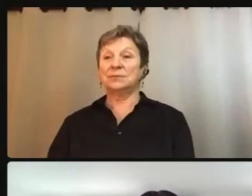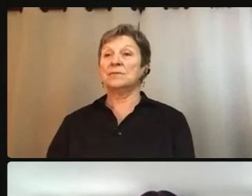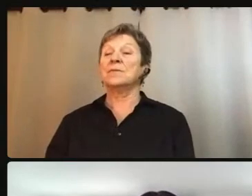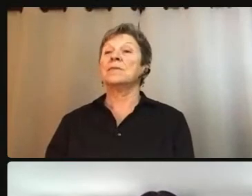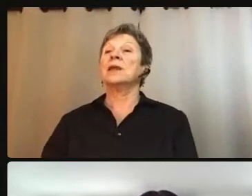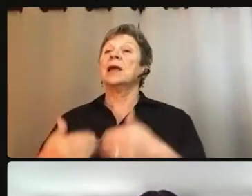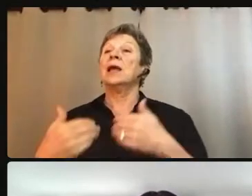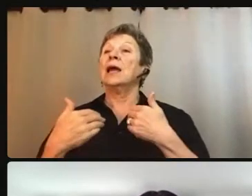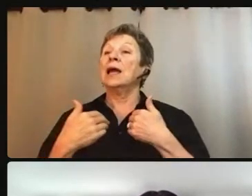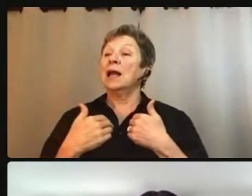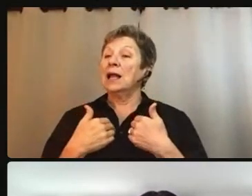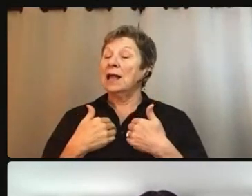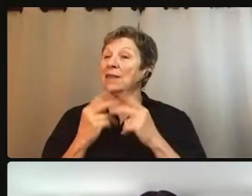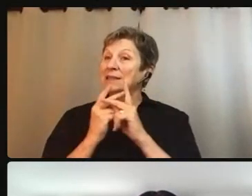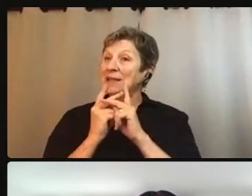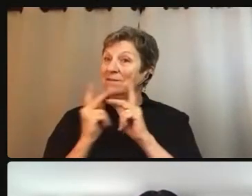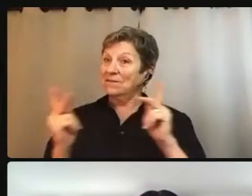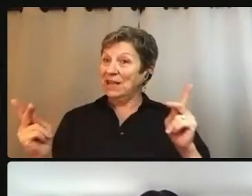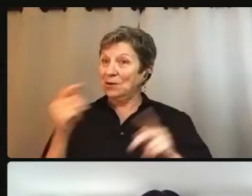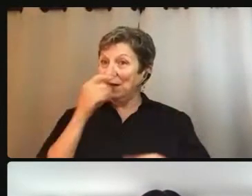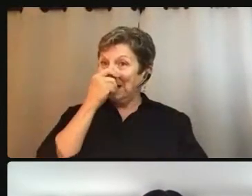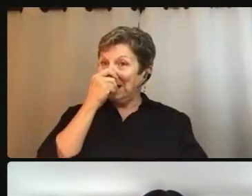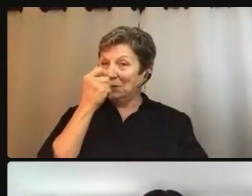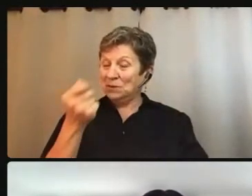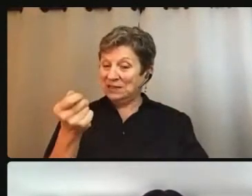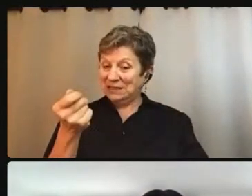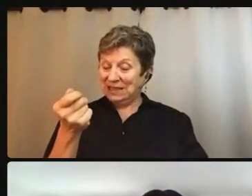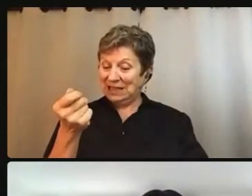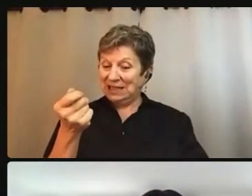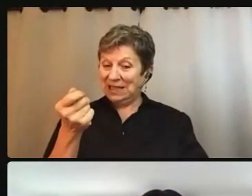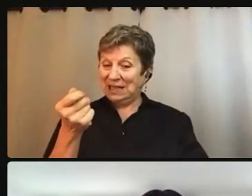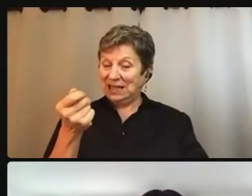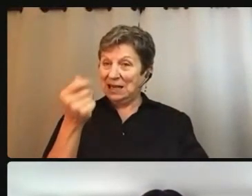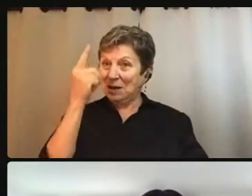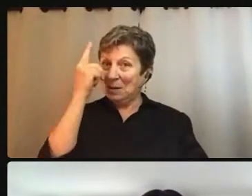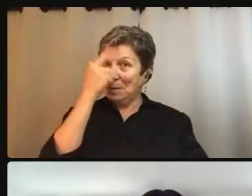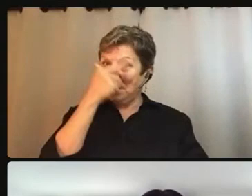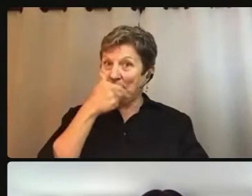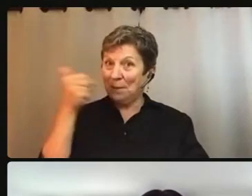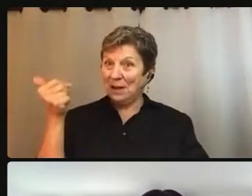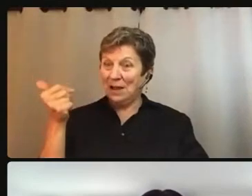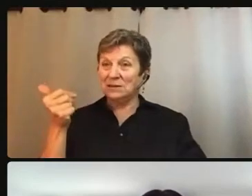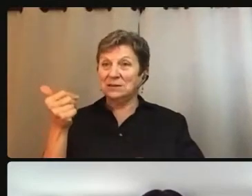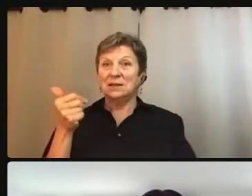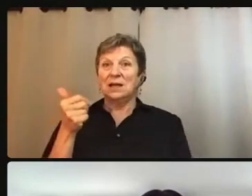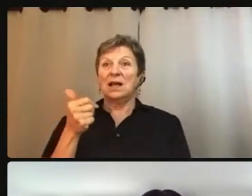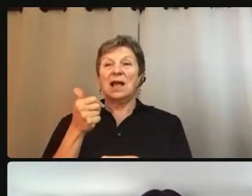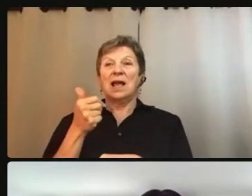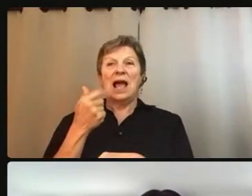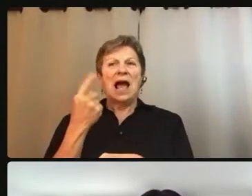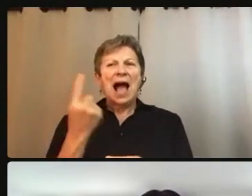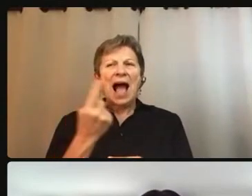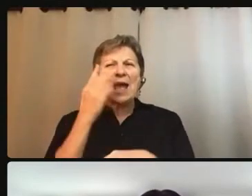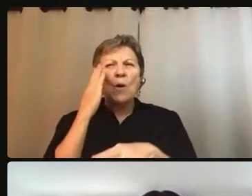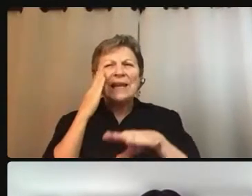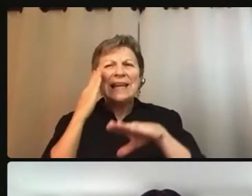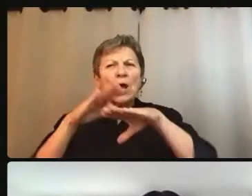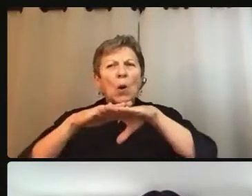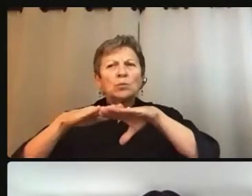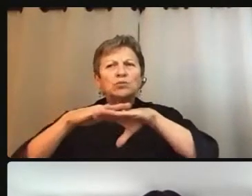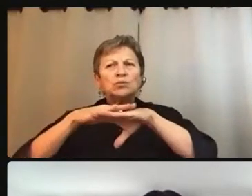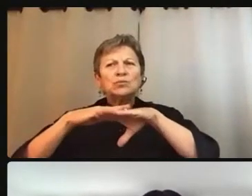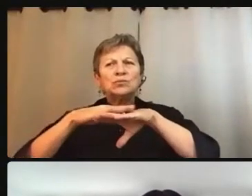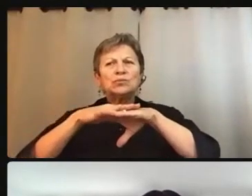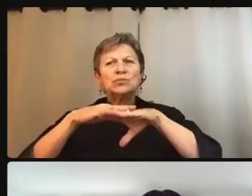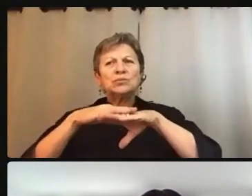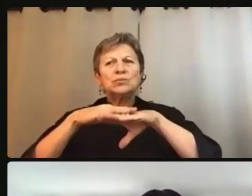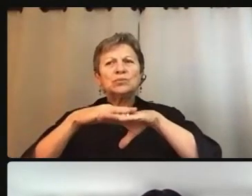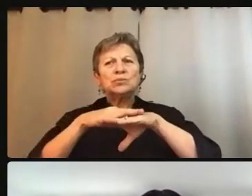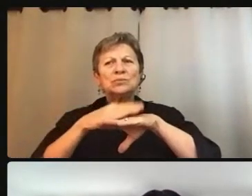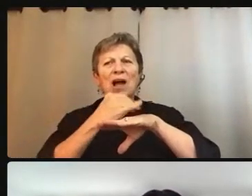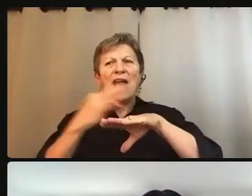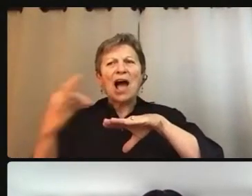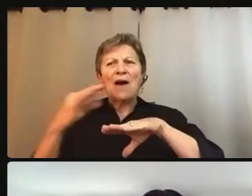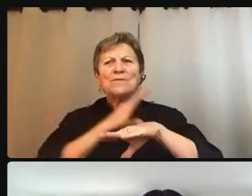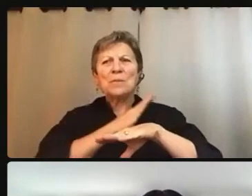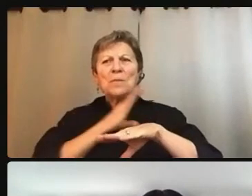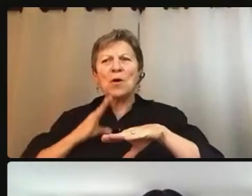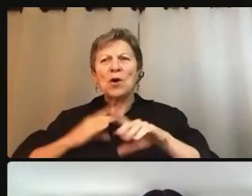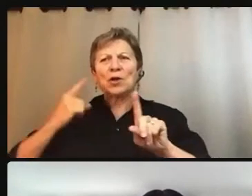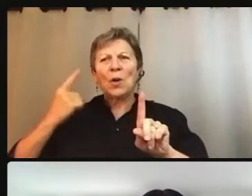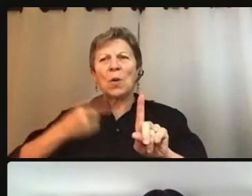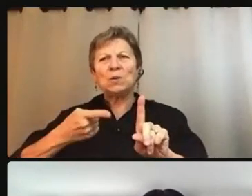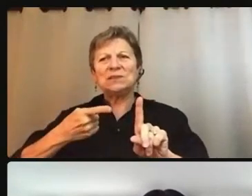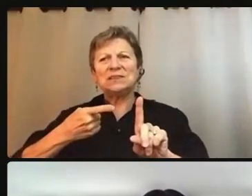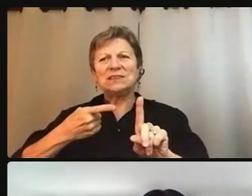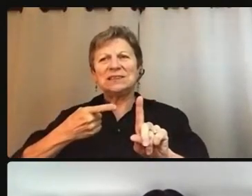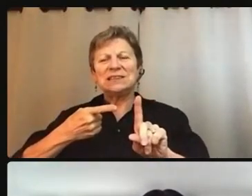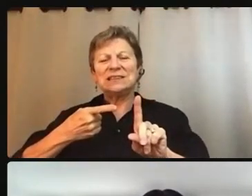OKAY.